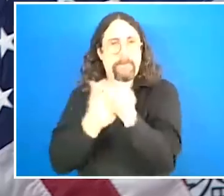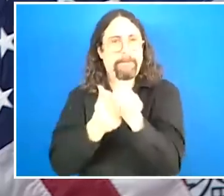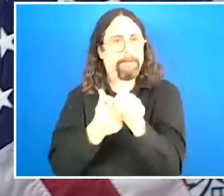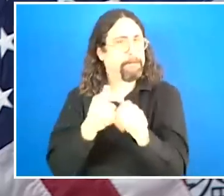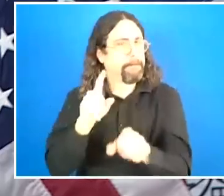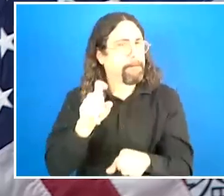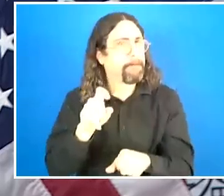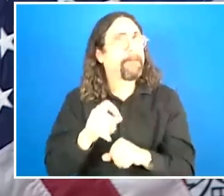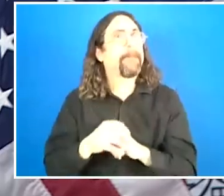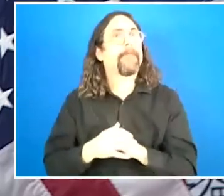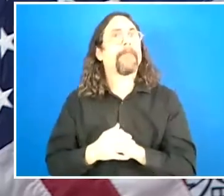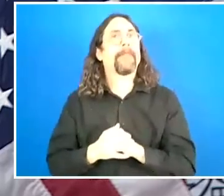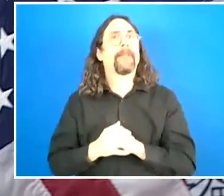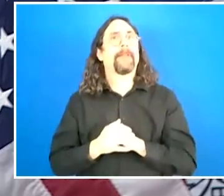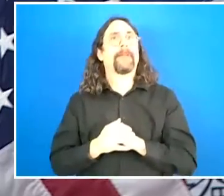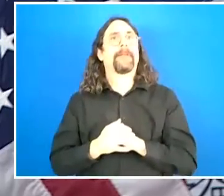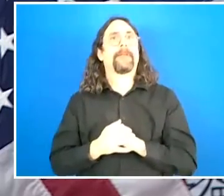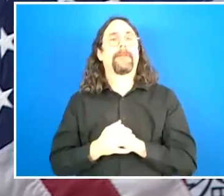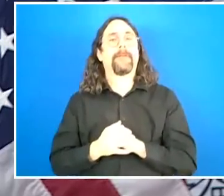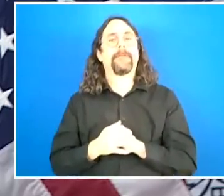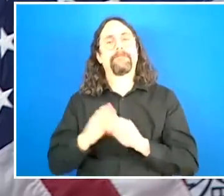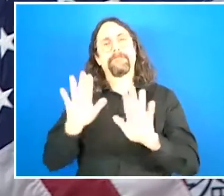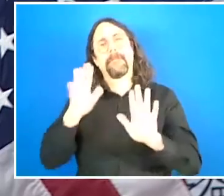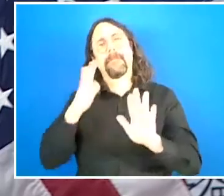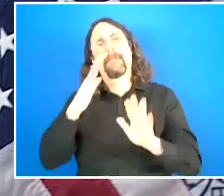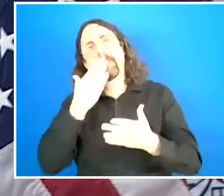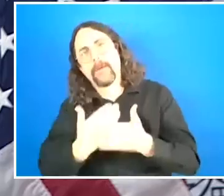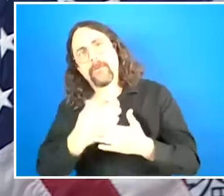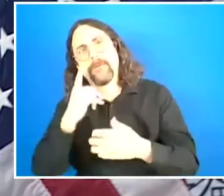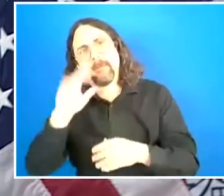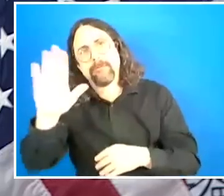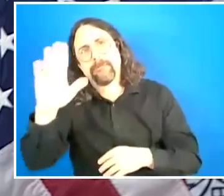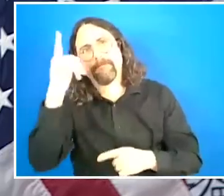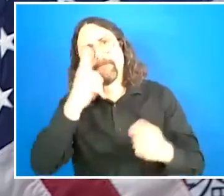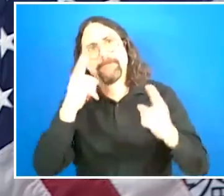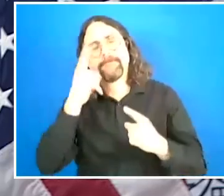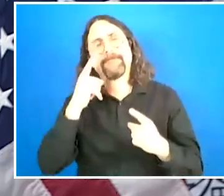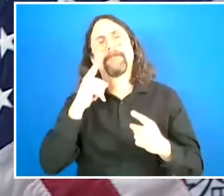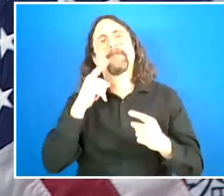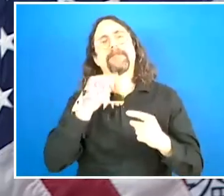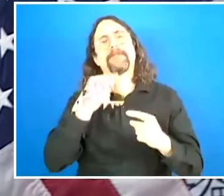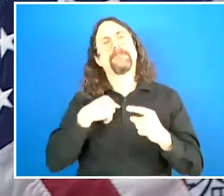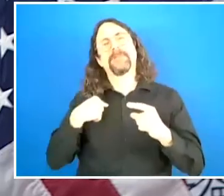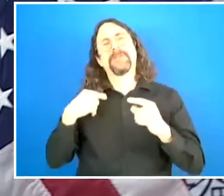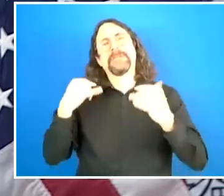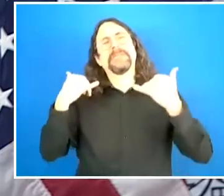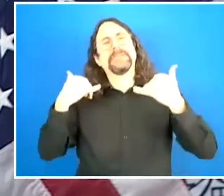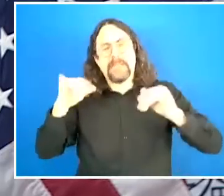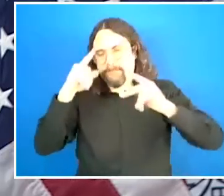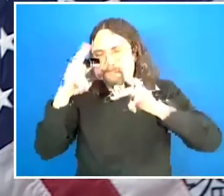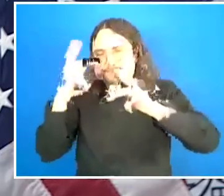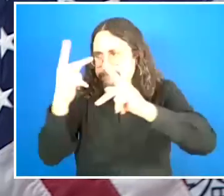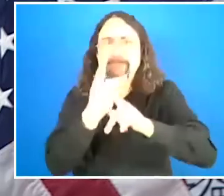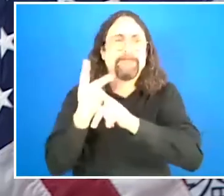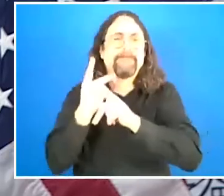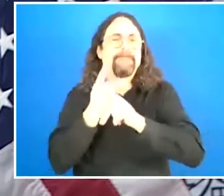WE AREOR WKI G THROUGH E THSHAPE OF SUMMER AS WE SPEAK. WE'LL HAVE MORE TO SAYON TTHA